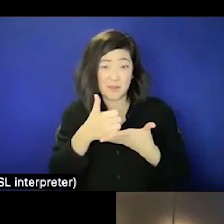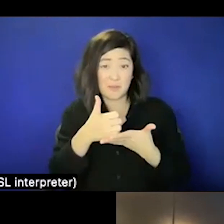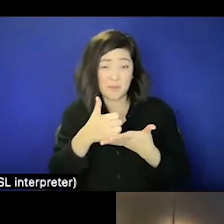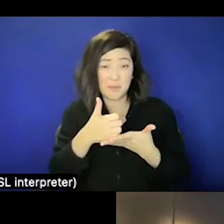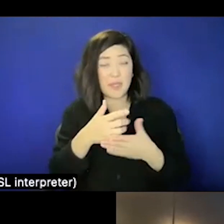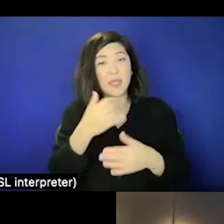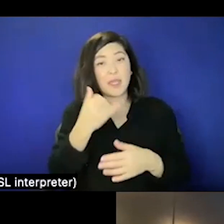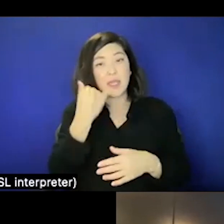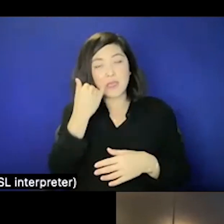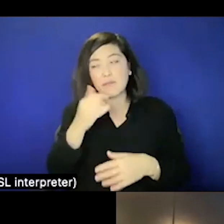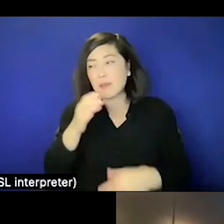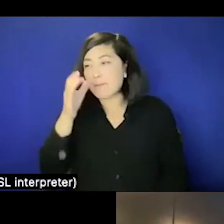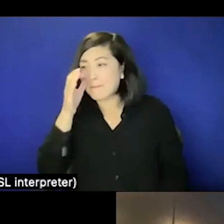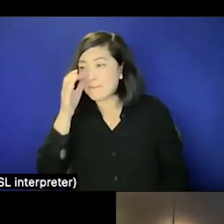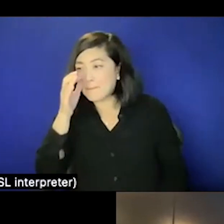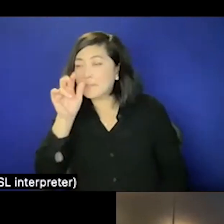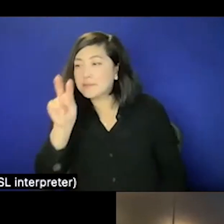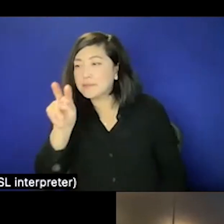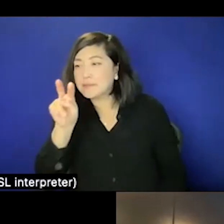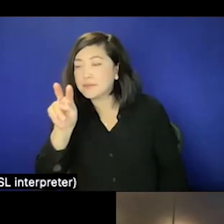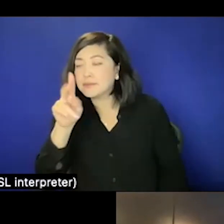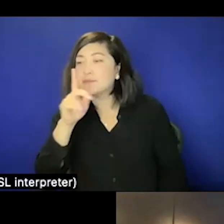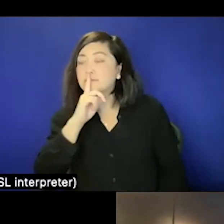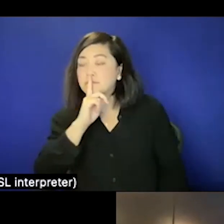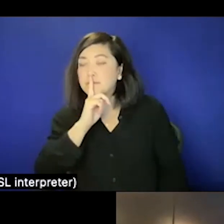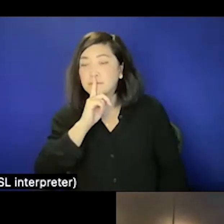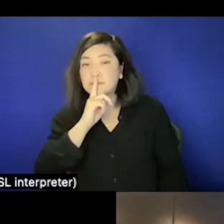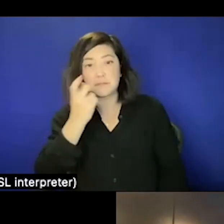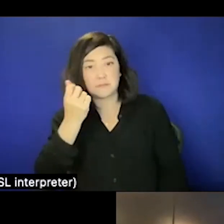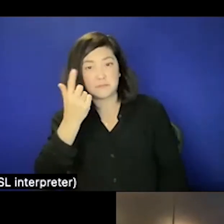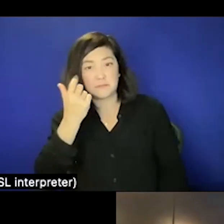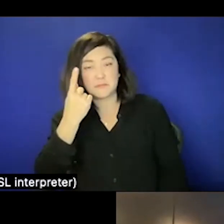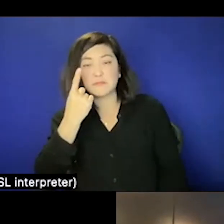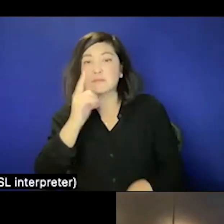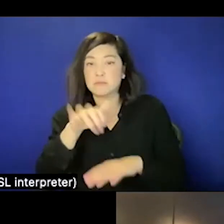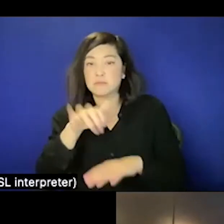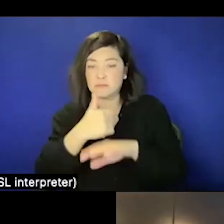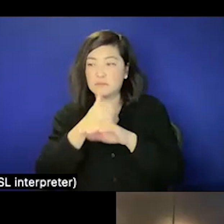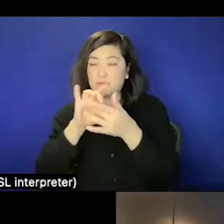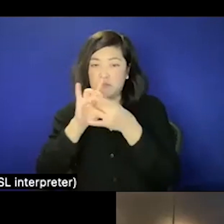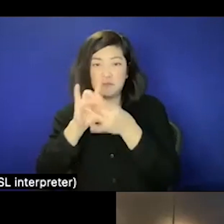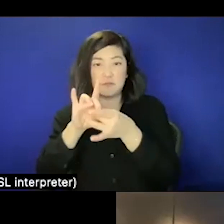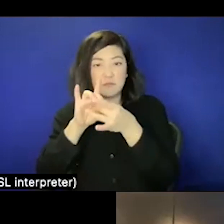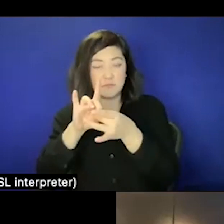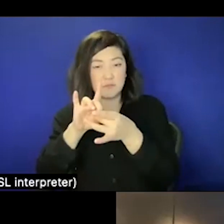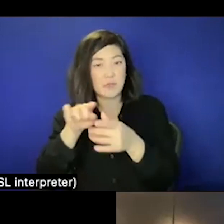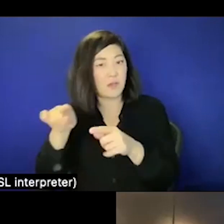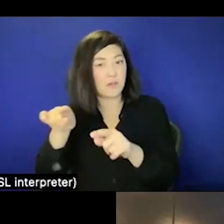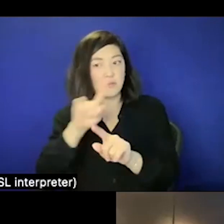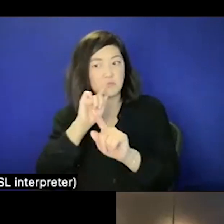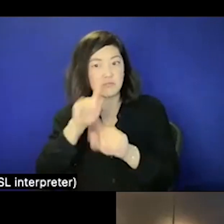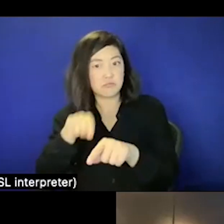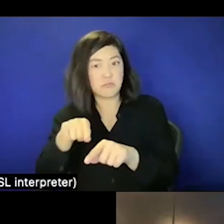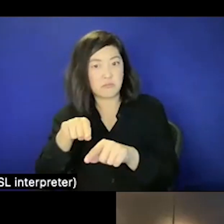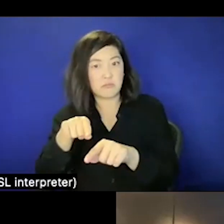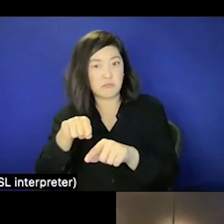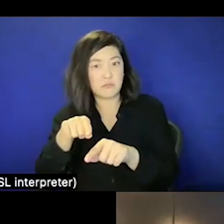and after building the relationships, you have to be responsive. And that's the hardest part